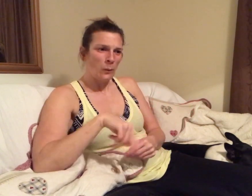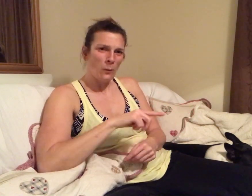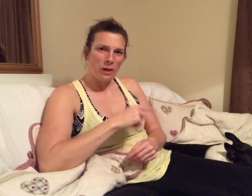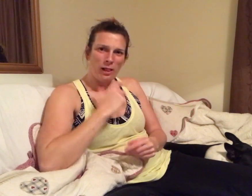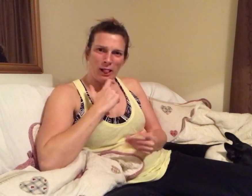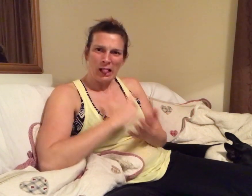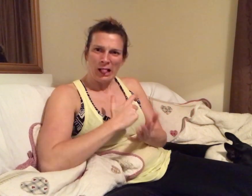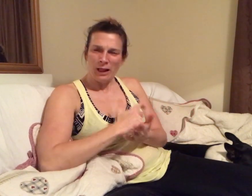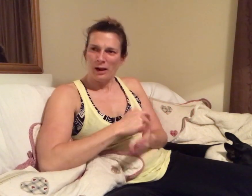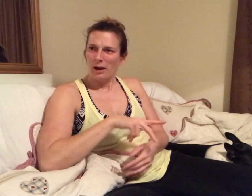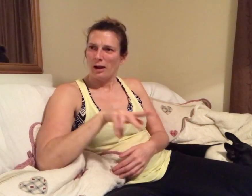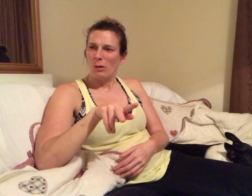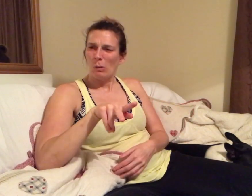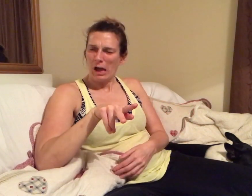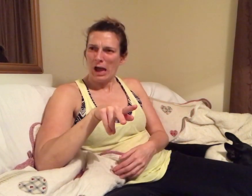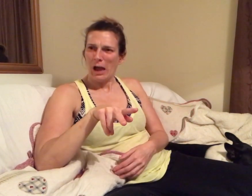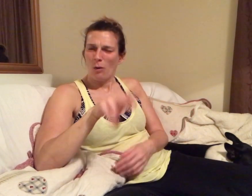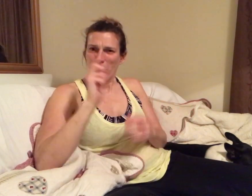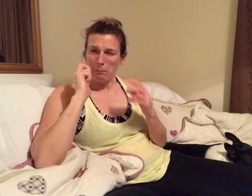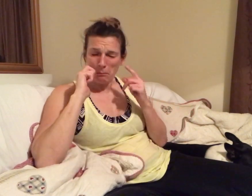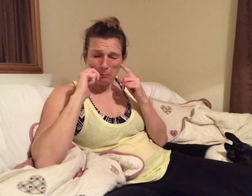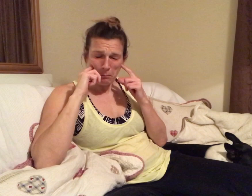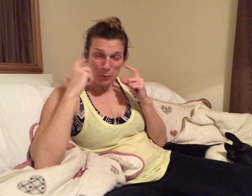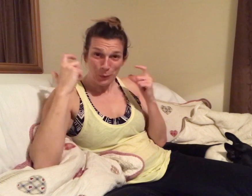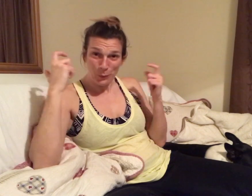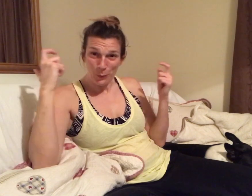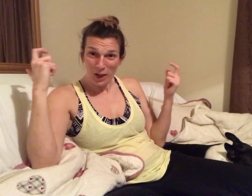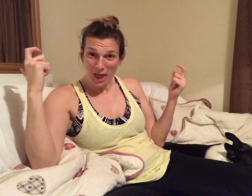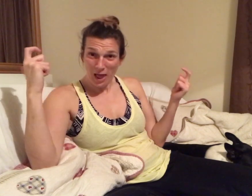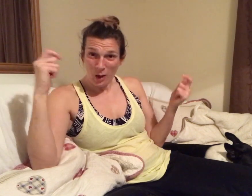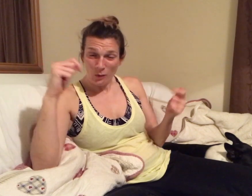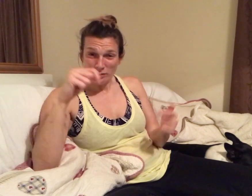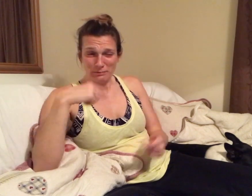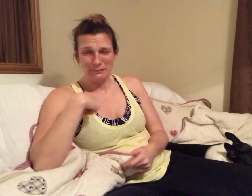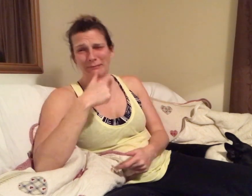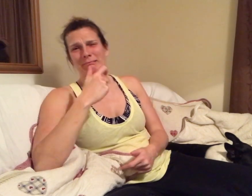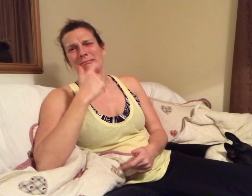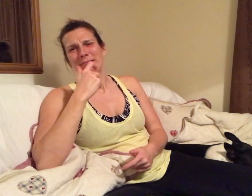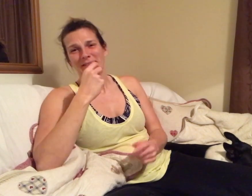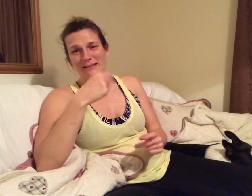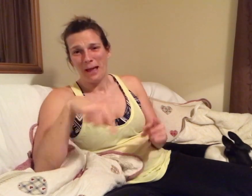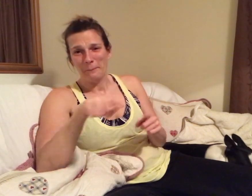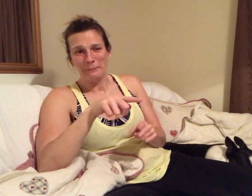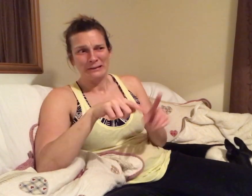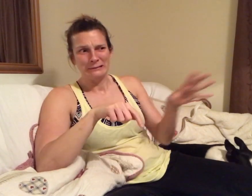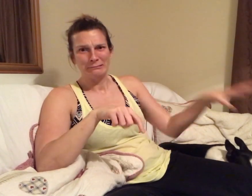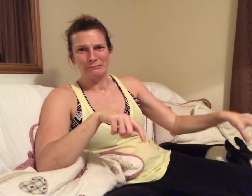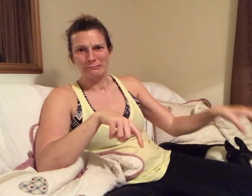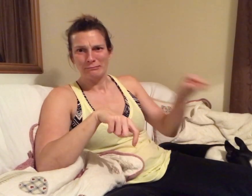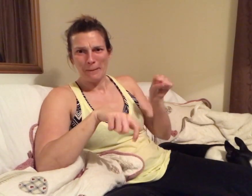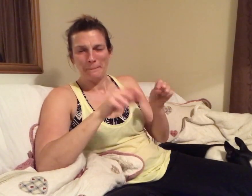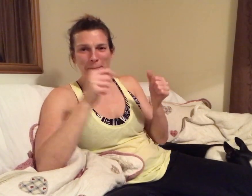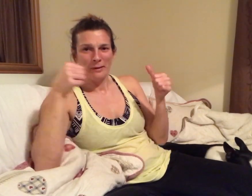All of us were amazed and transfixed! It was fiercely loud! I did chuckle when I saw people grabbing